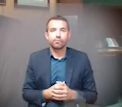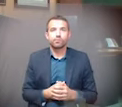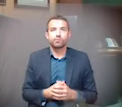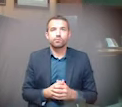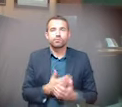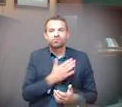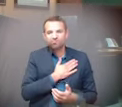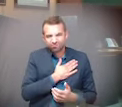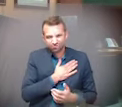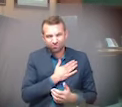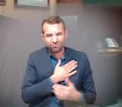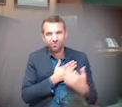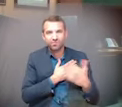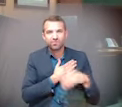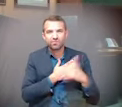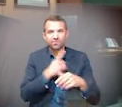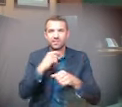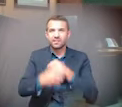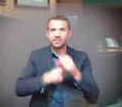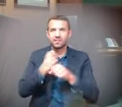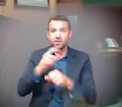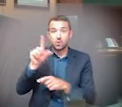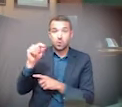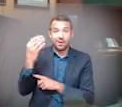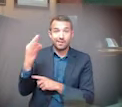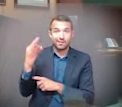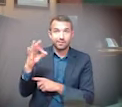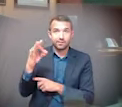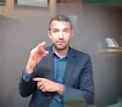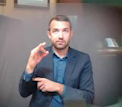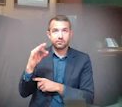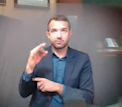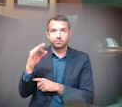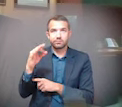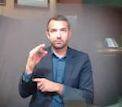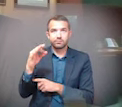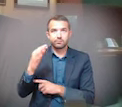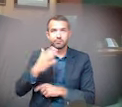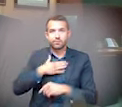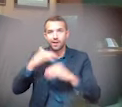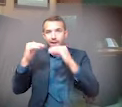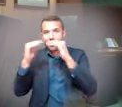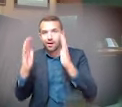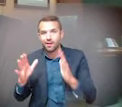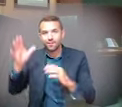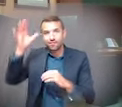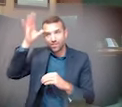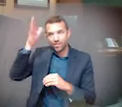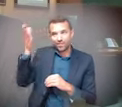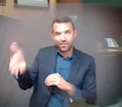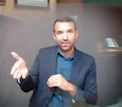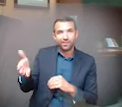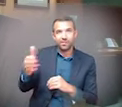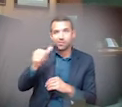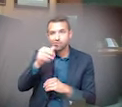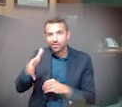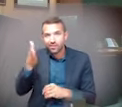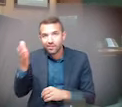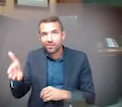a staff of five people at home, after modifying the house my father and my grandmother both lived in together, after doing